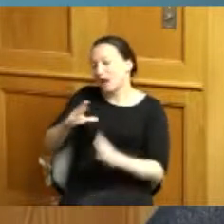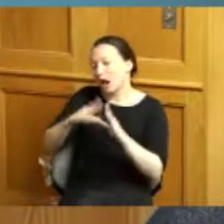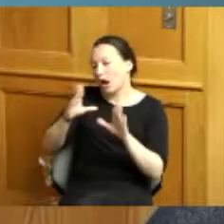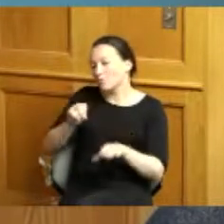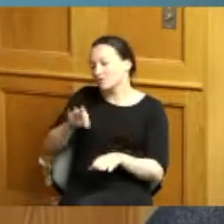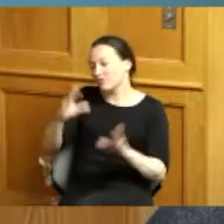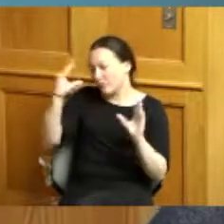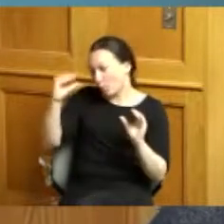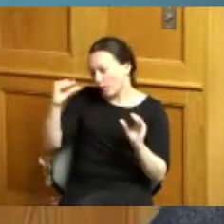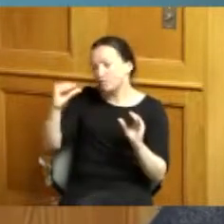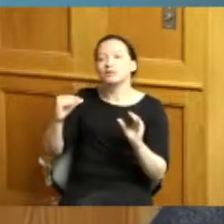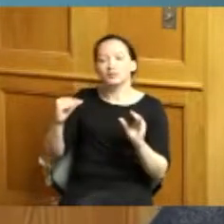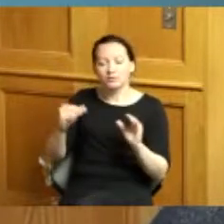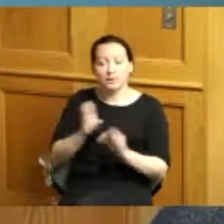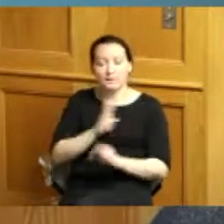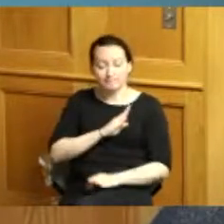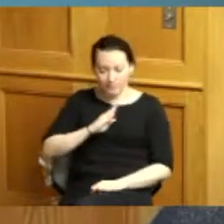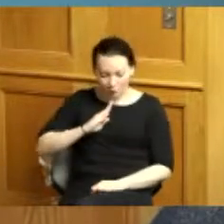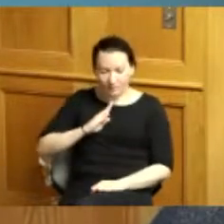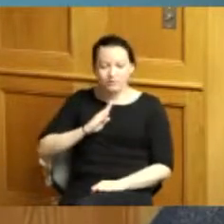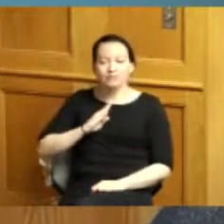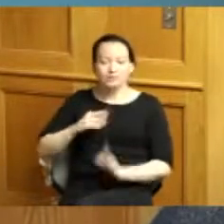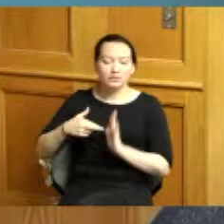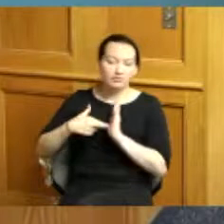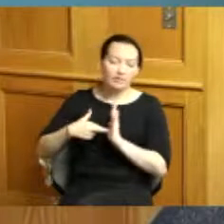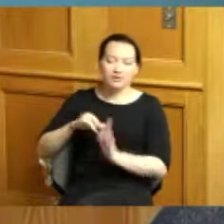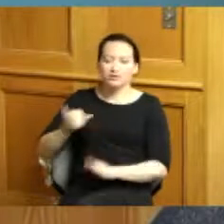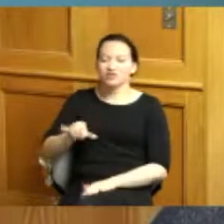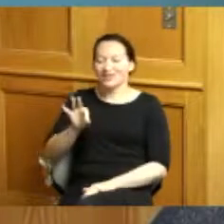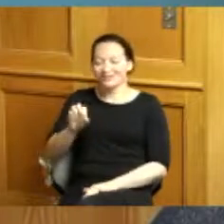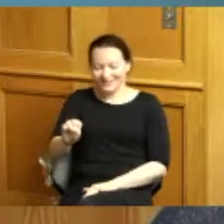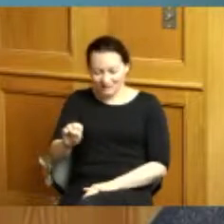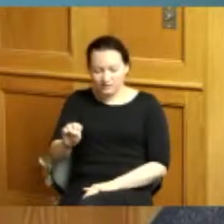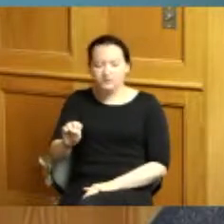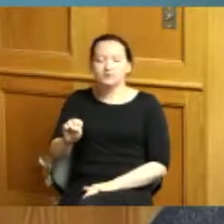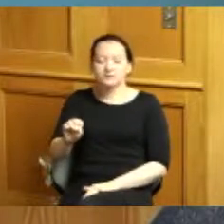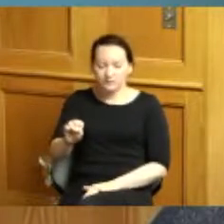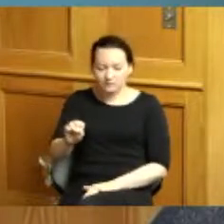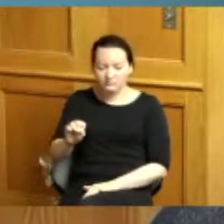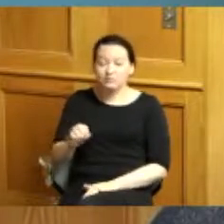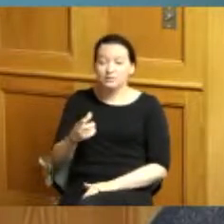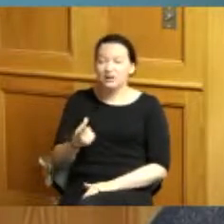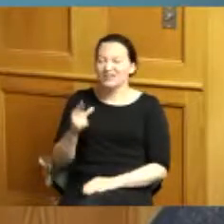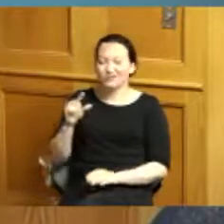and the Board of Commissioners on behalf of Jobs and Family Services one of the group homes for a